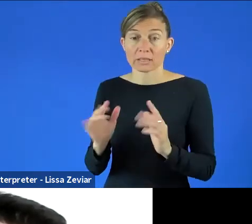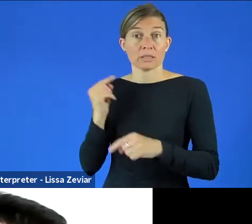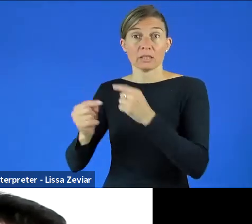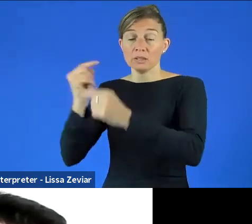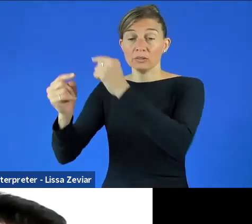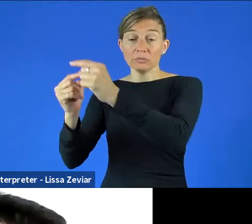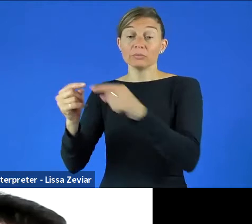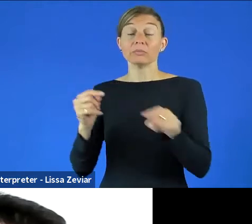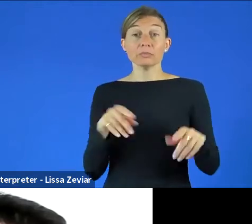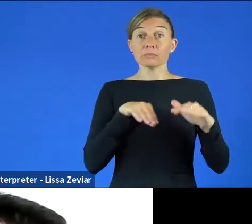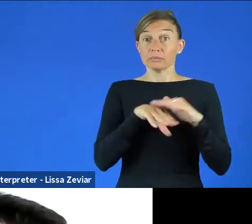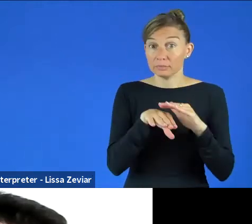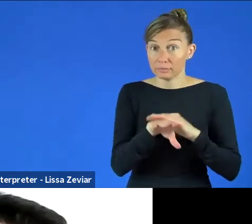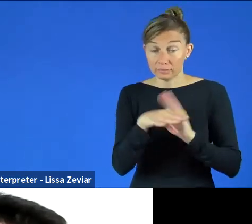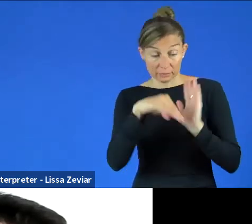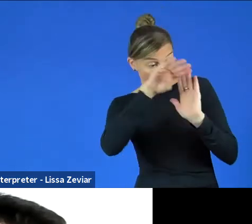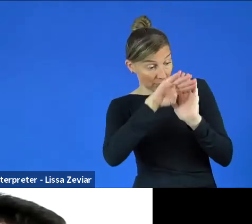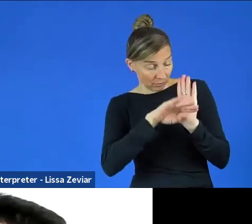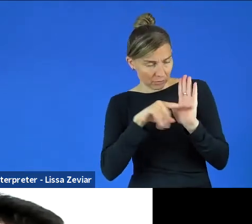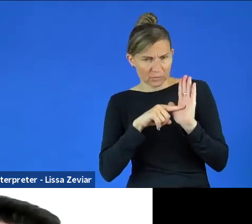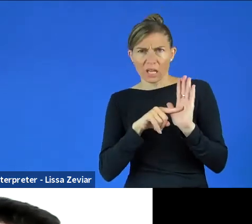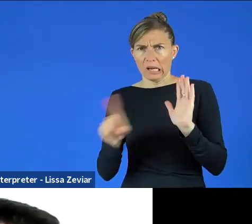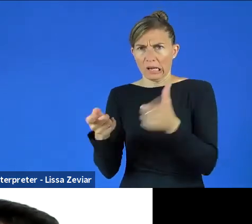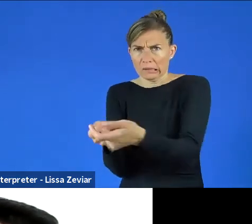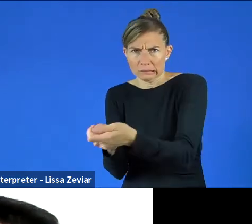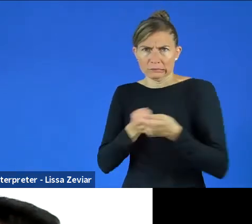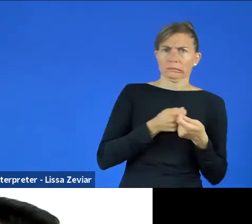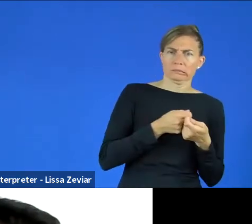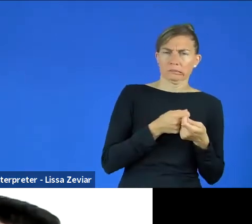and accessibility as a whole doesn't come after the development